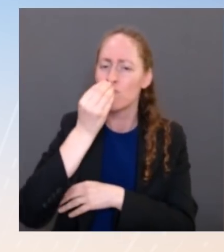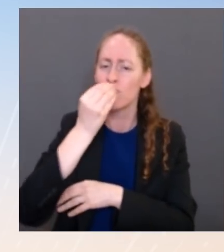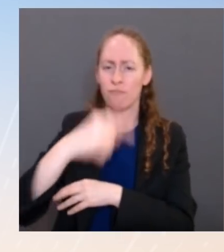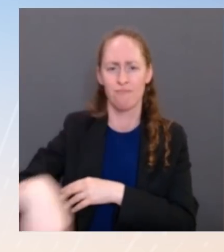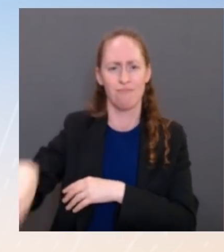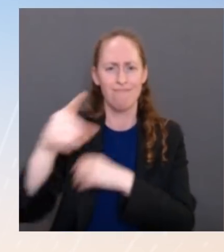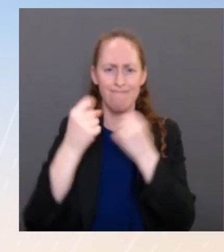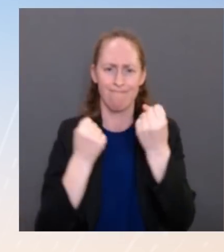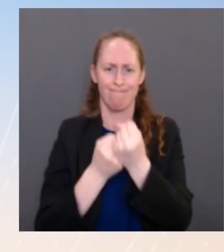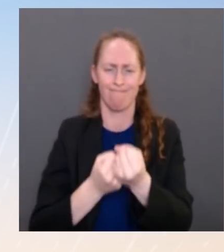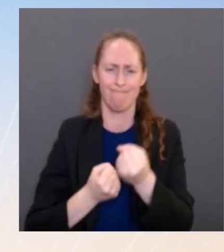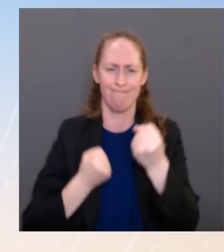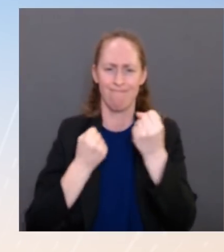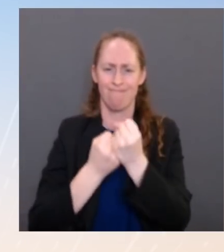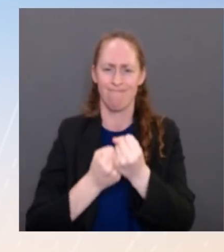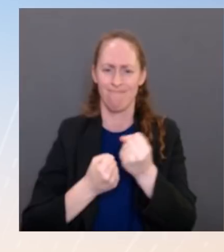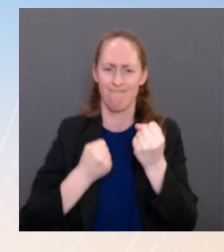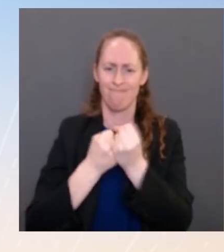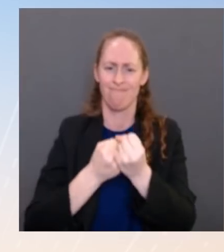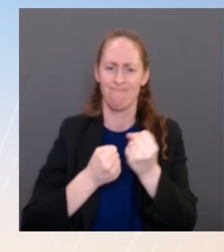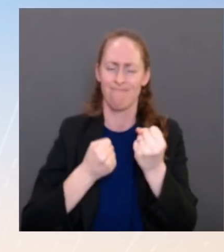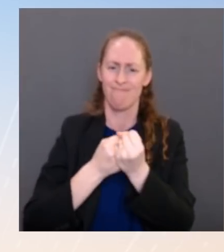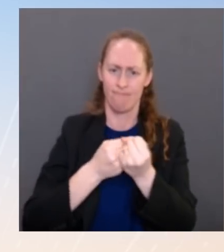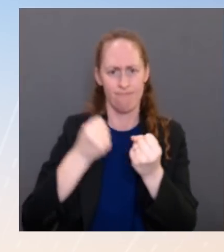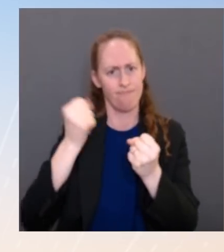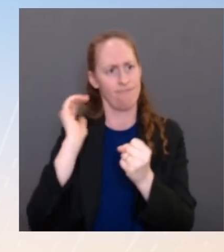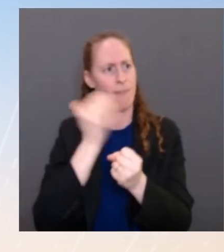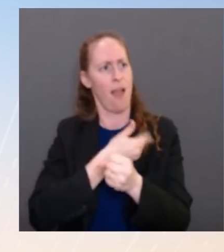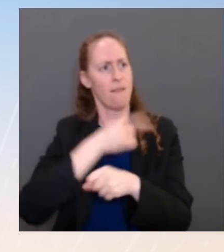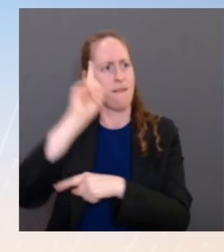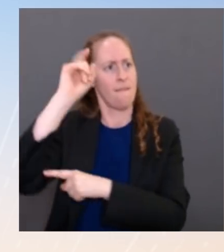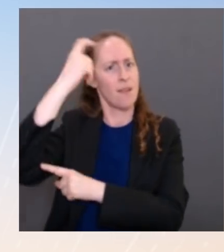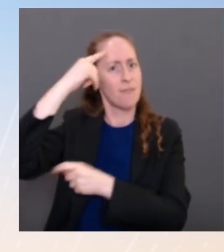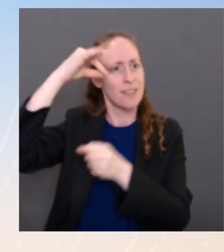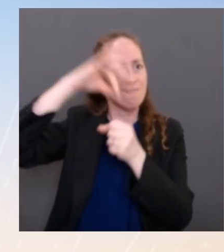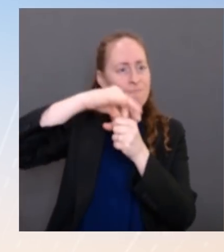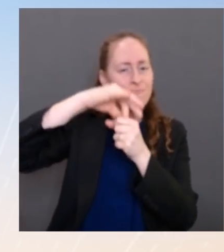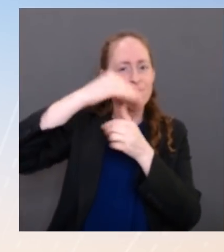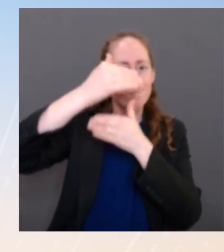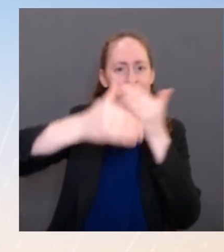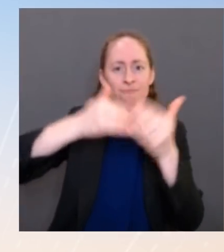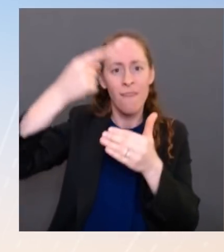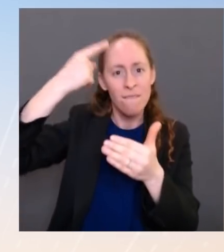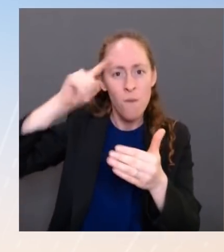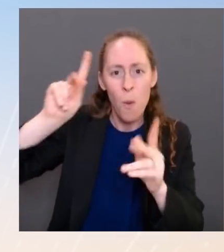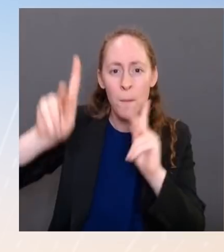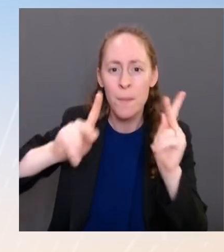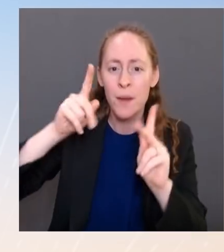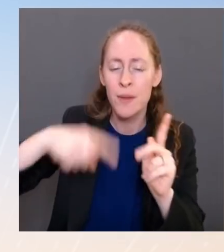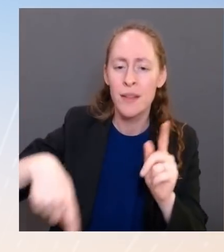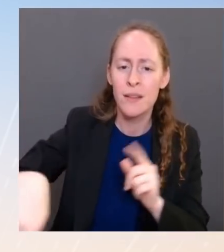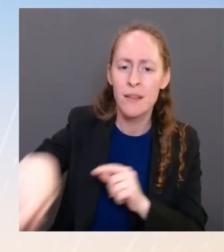and obviously he went to the Javelin plant last week -- but it's also about providing American food that's produced here in this country